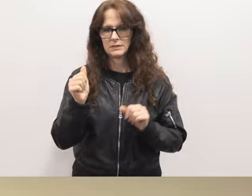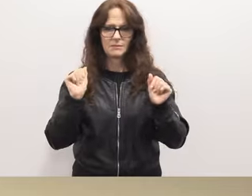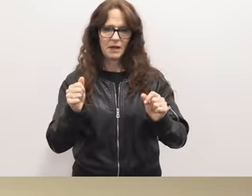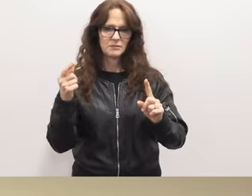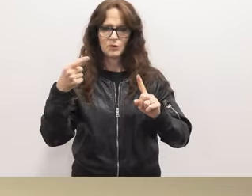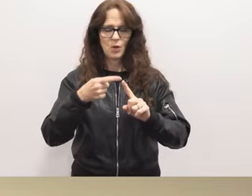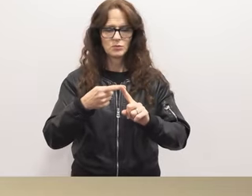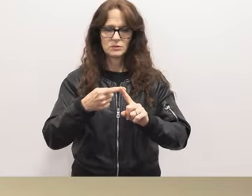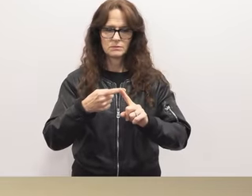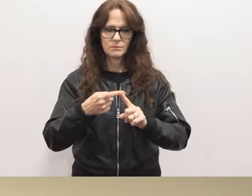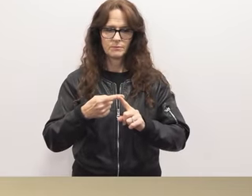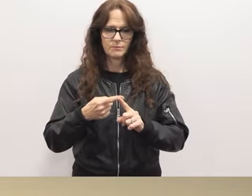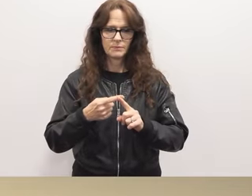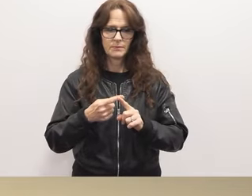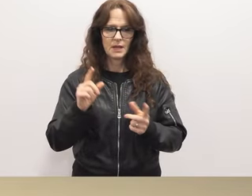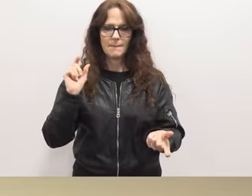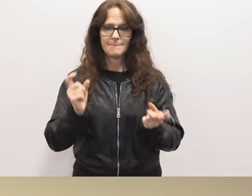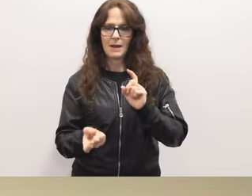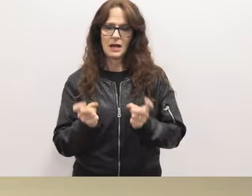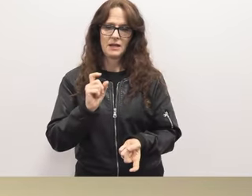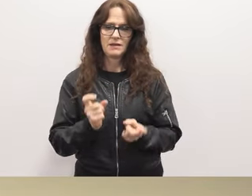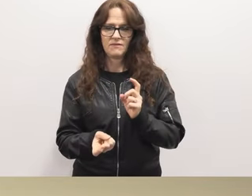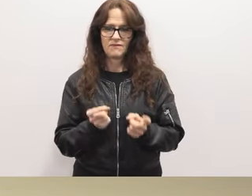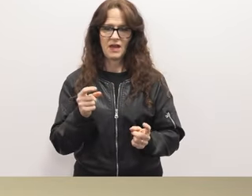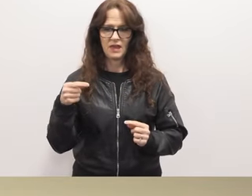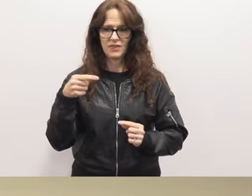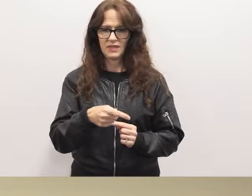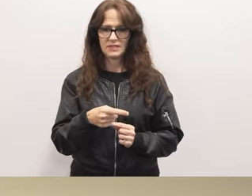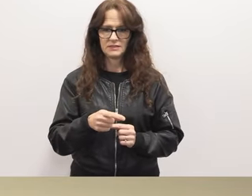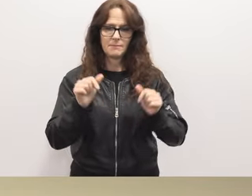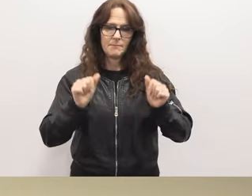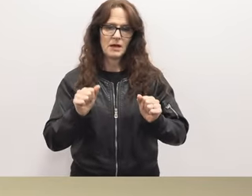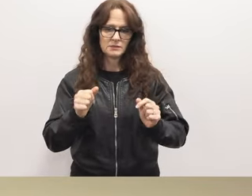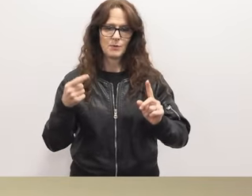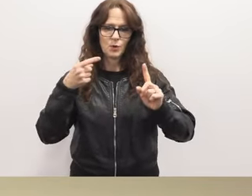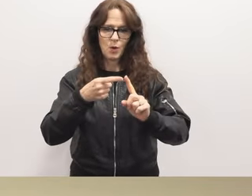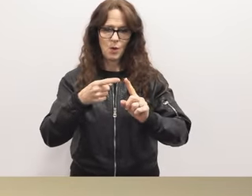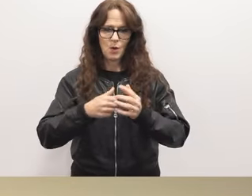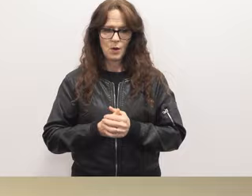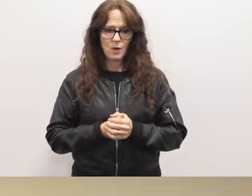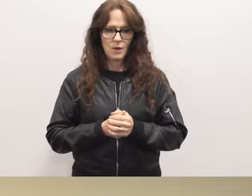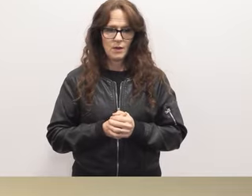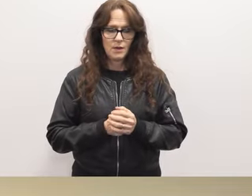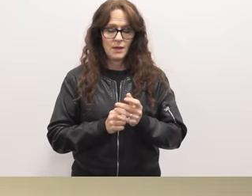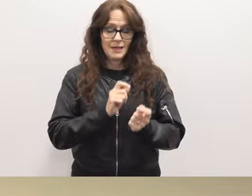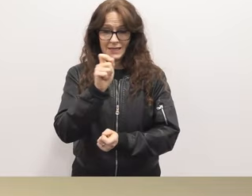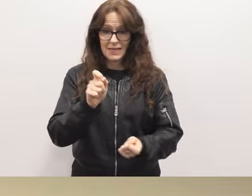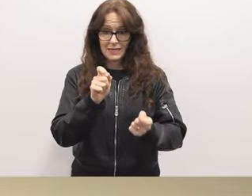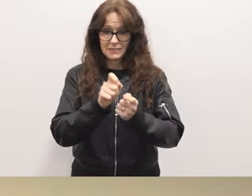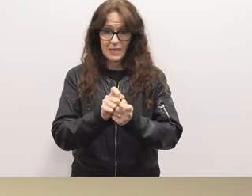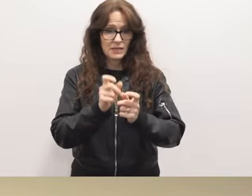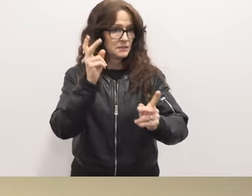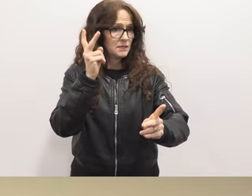Or do you want to modify this as one of your potential goals? So if you like it exactly the way it is and you think it should be one of your,